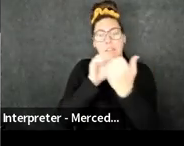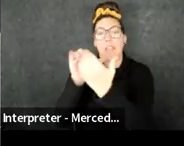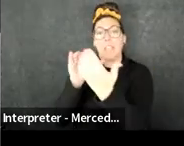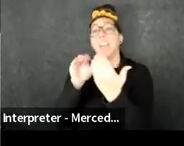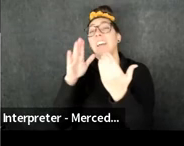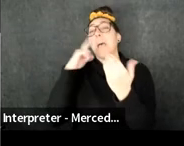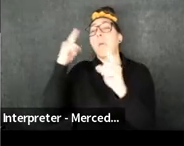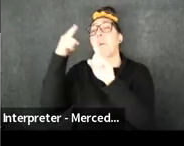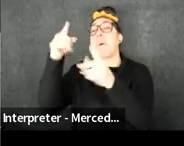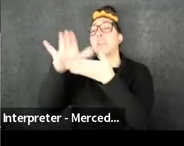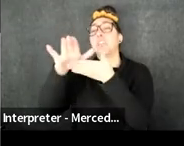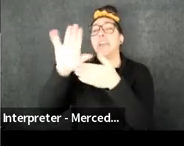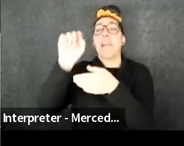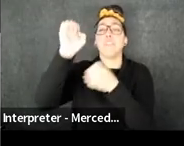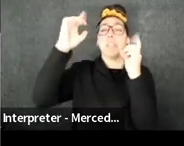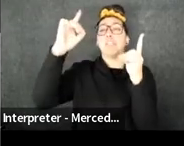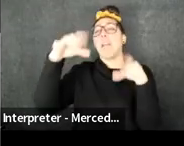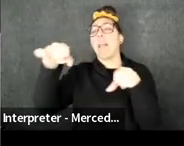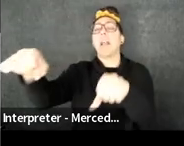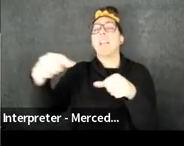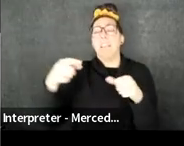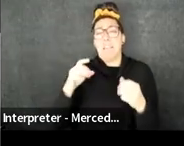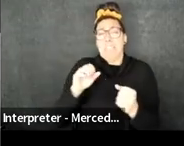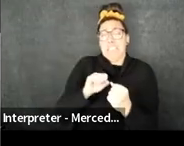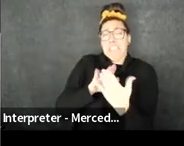So we want to be able to create positive connections for students